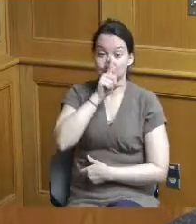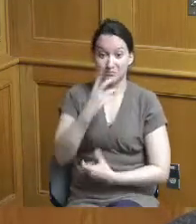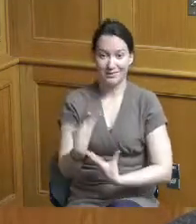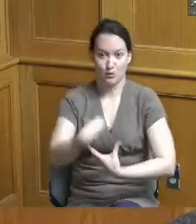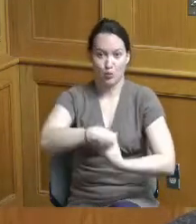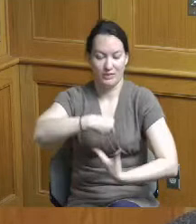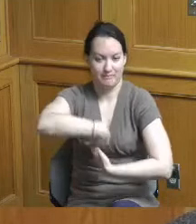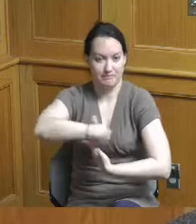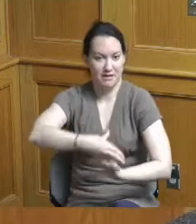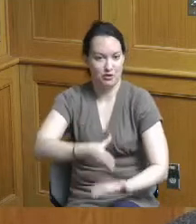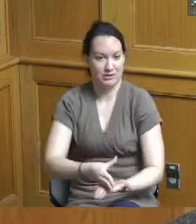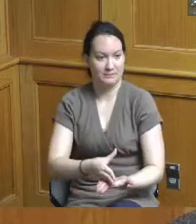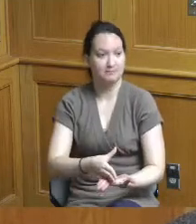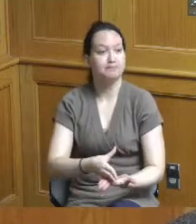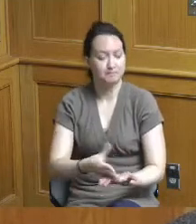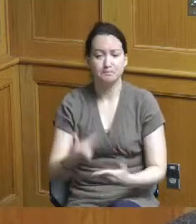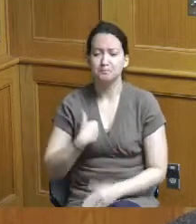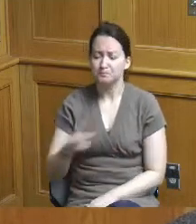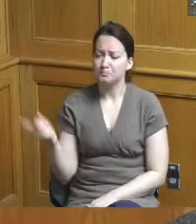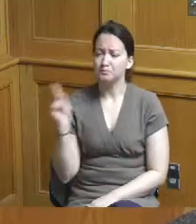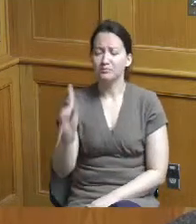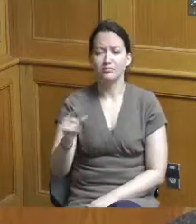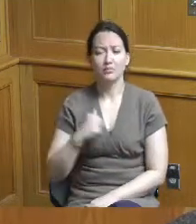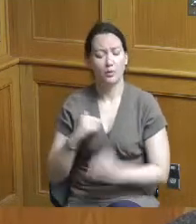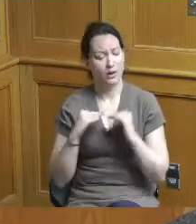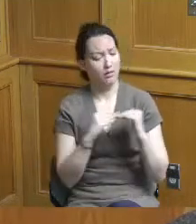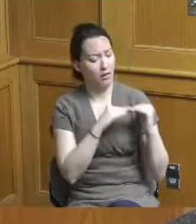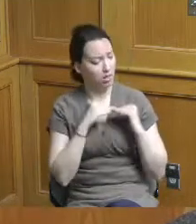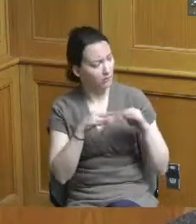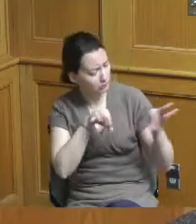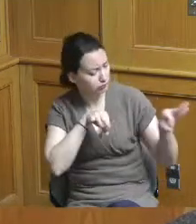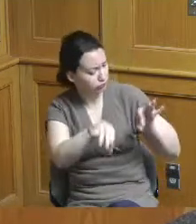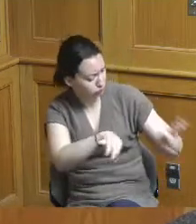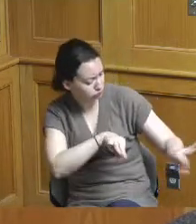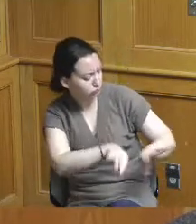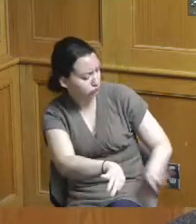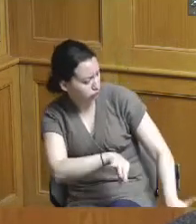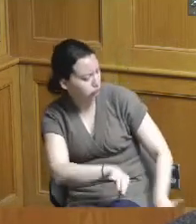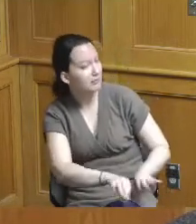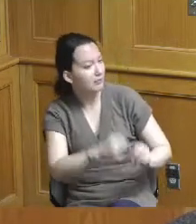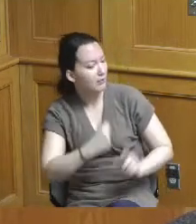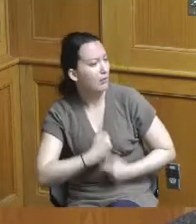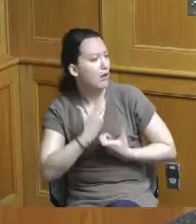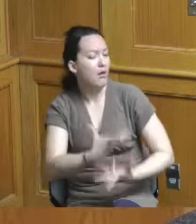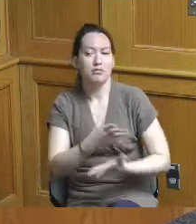be coming forth to my colleagues to explain what some of those are and hopefully get some of their